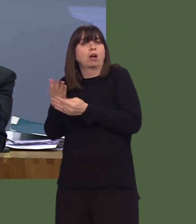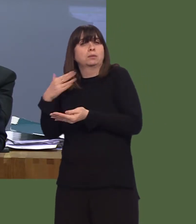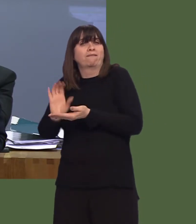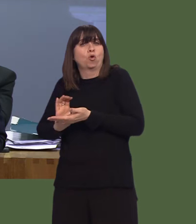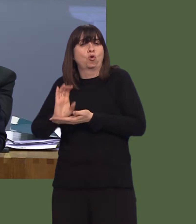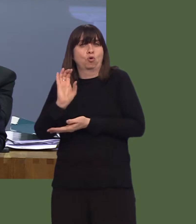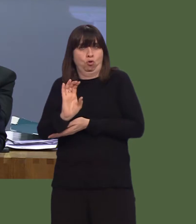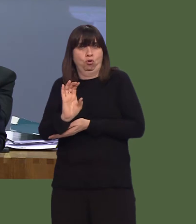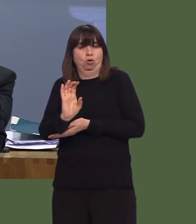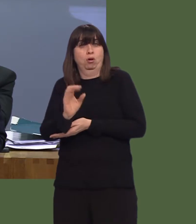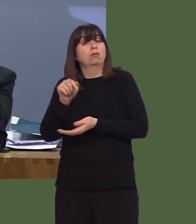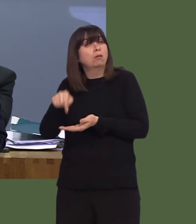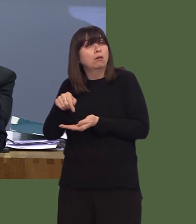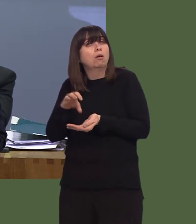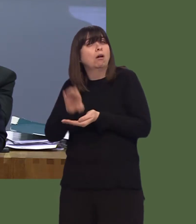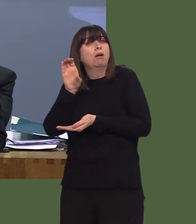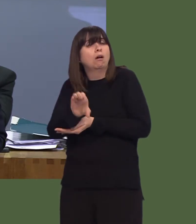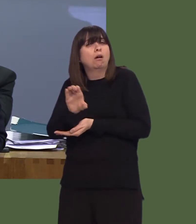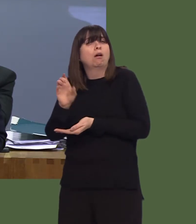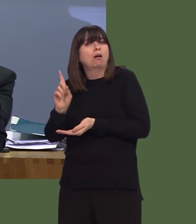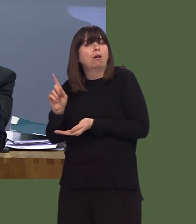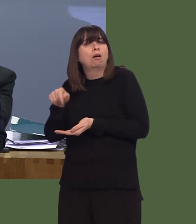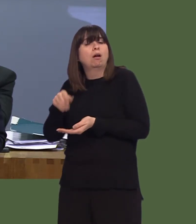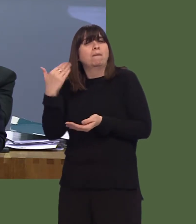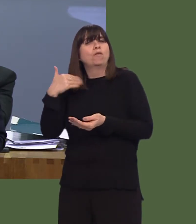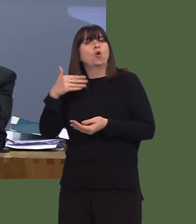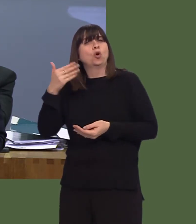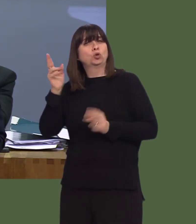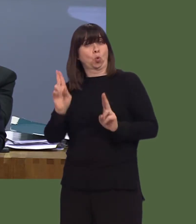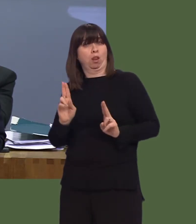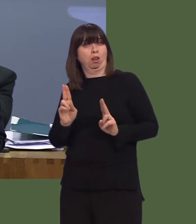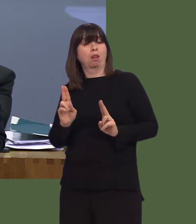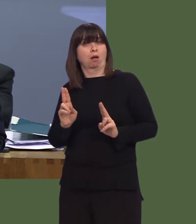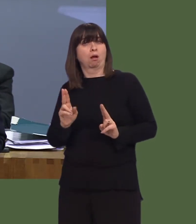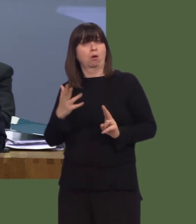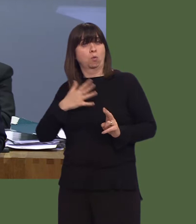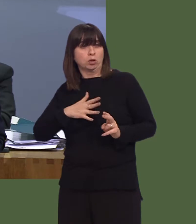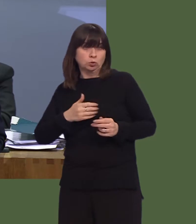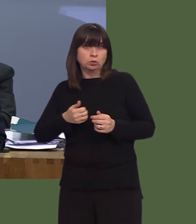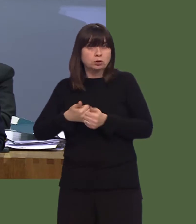Much of that, of course, was used by schools in order to support the education of Gypsy,